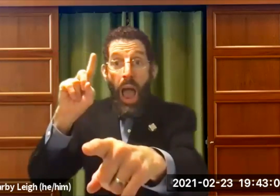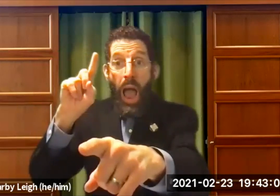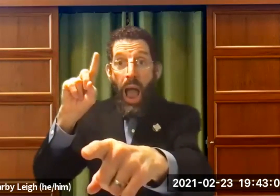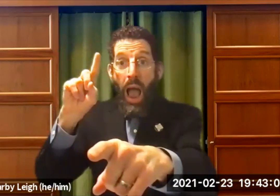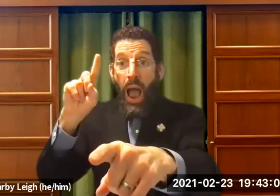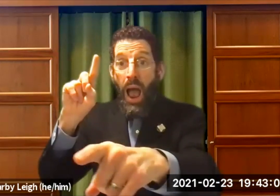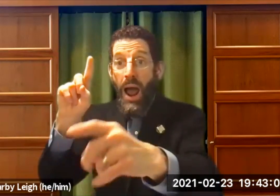5,